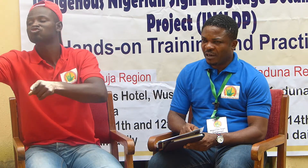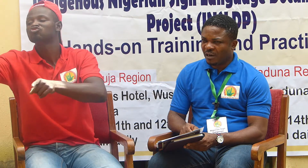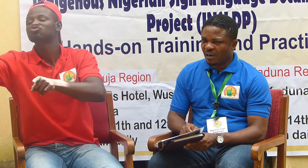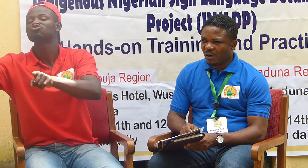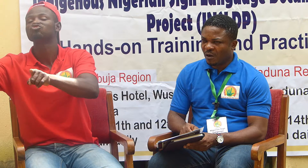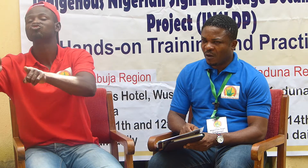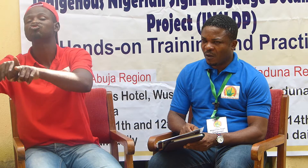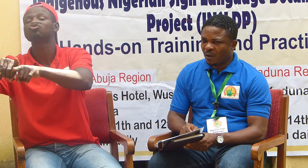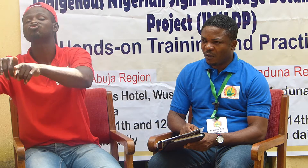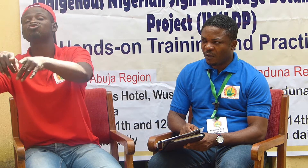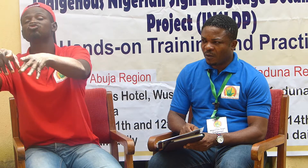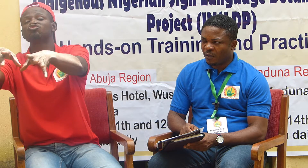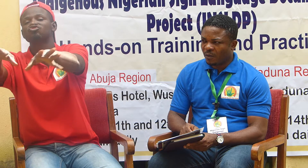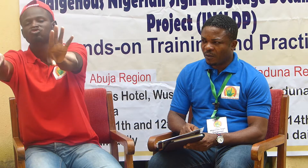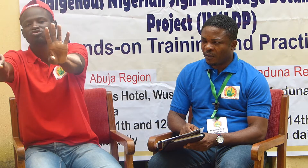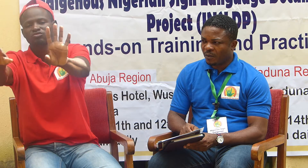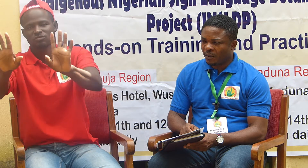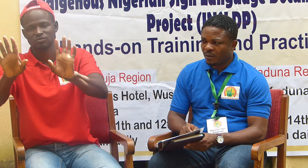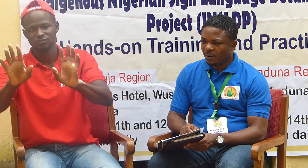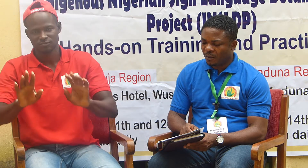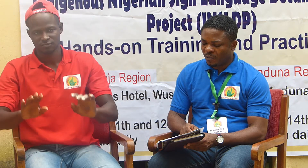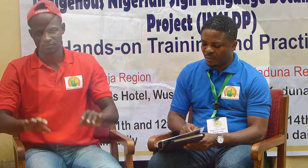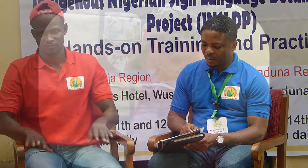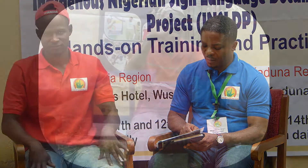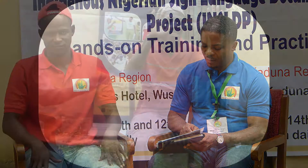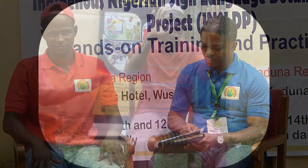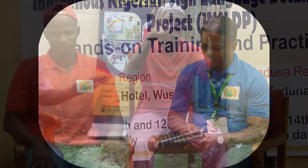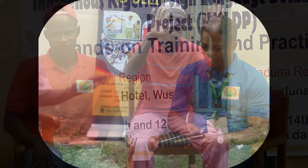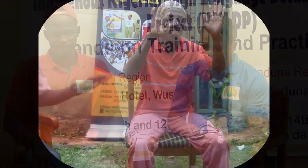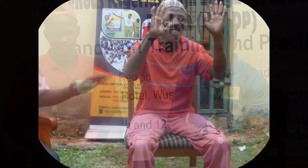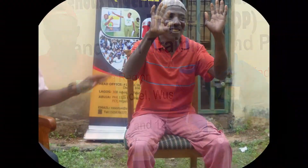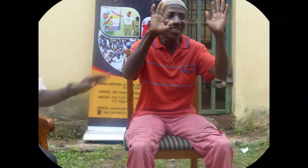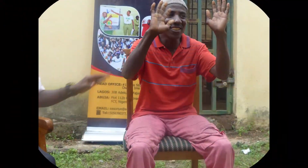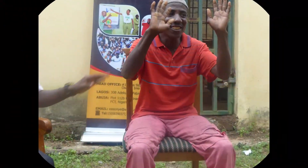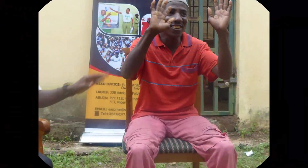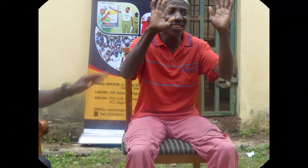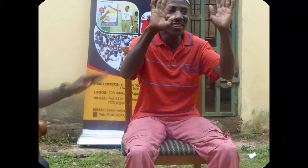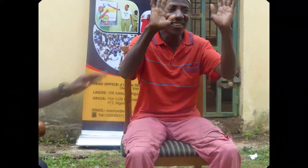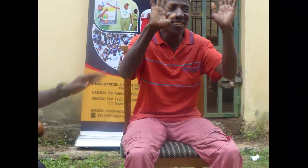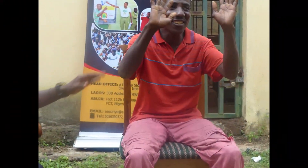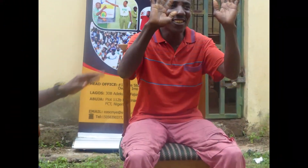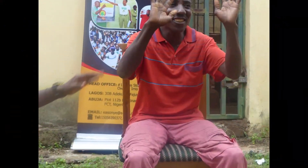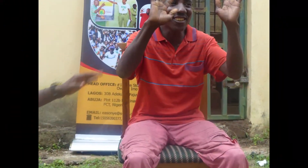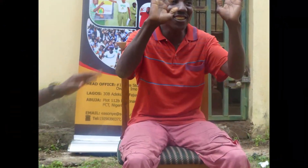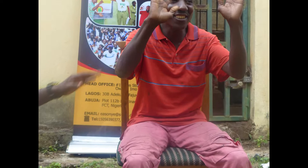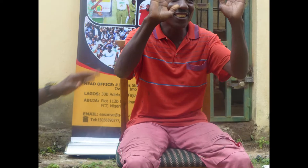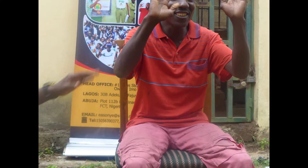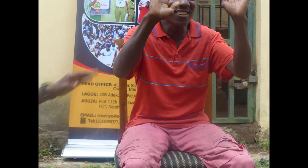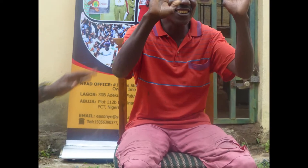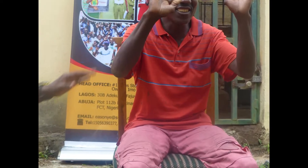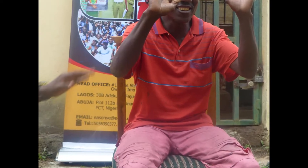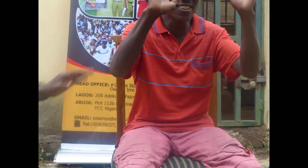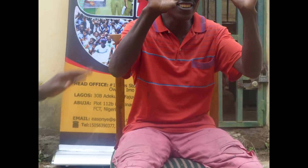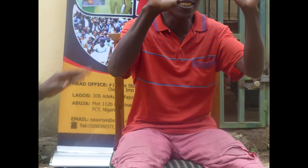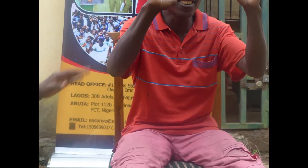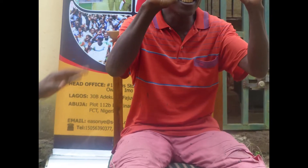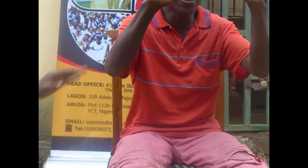languages develop from the community of deaf people.